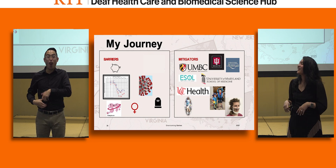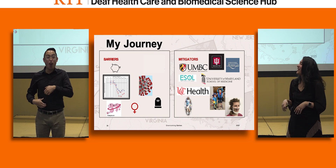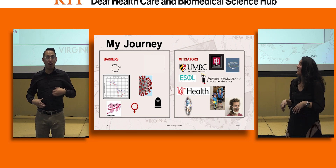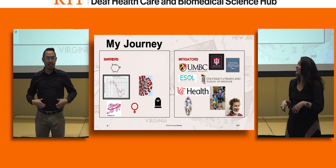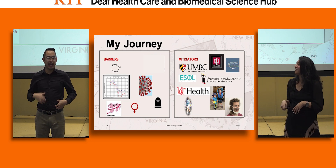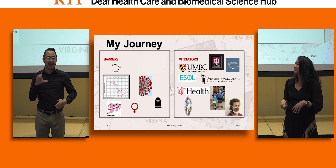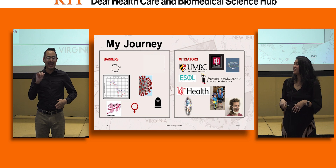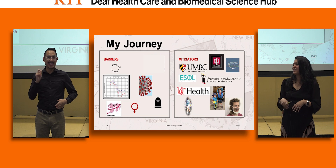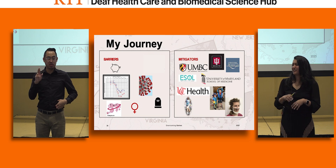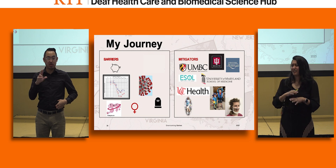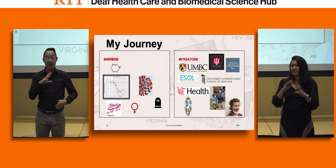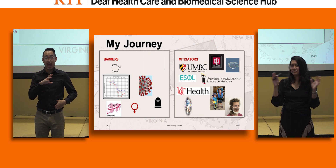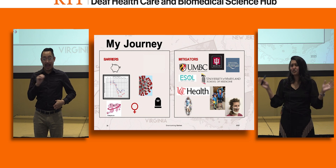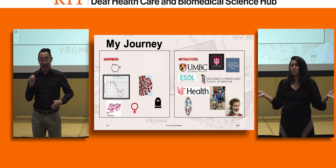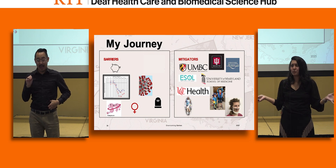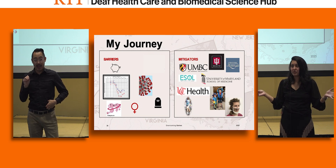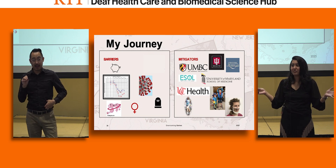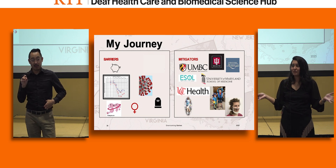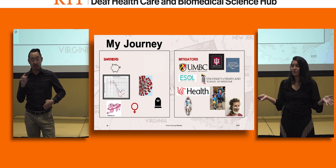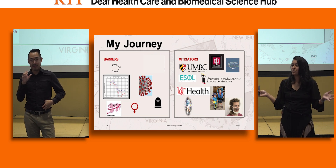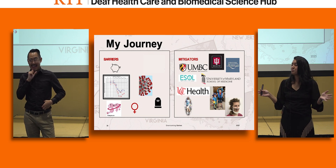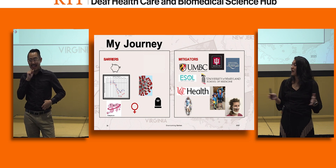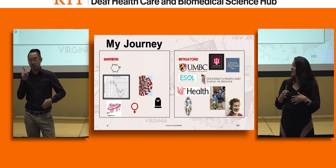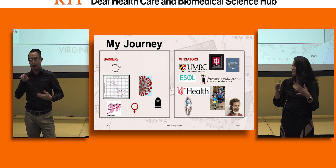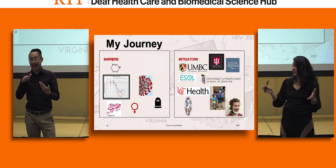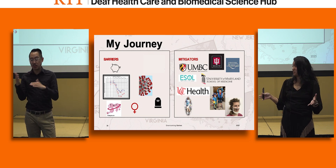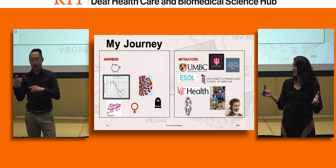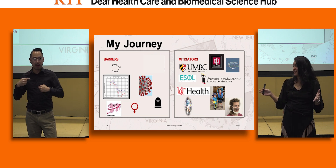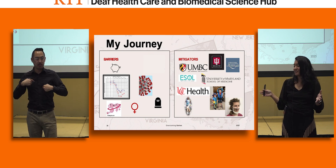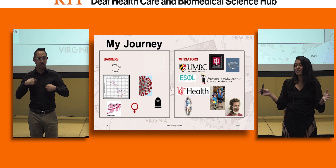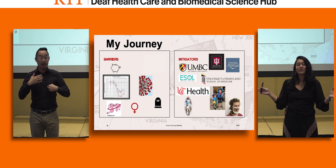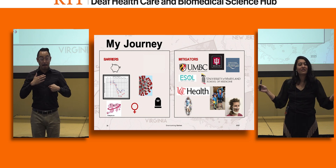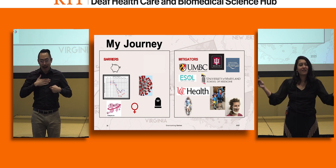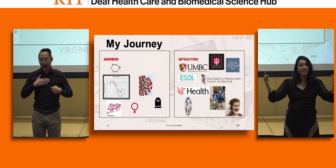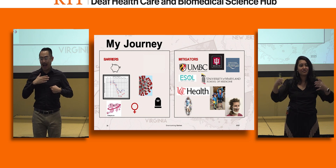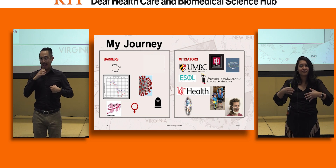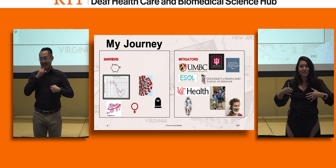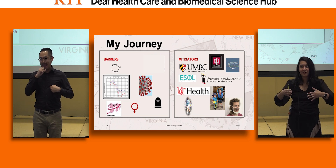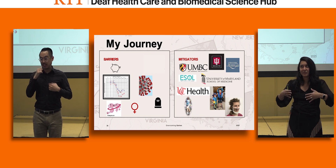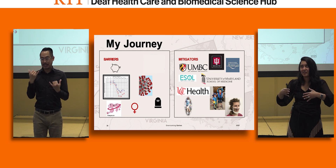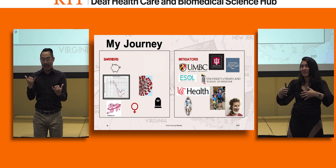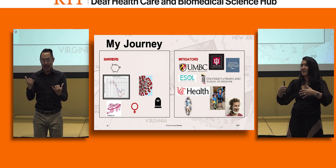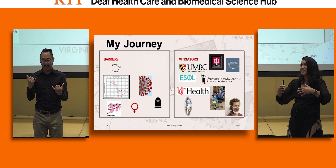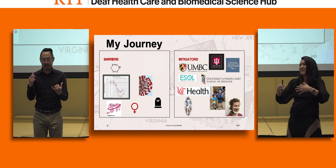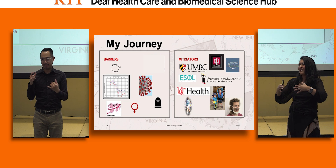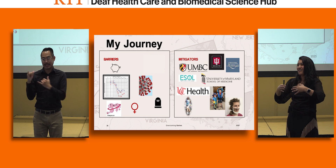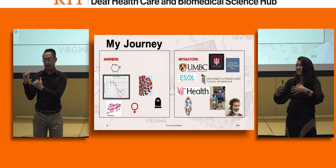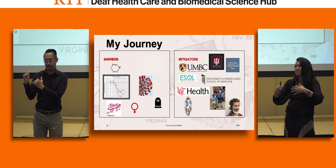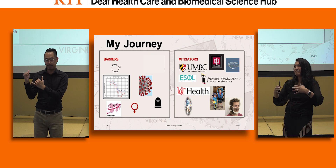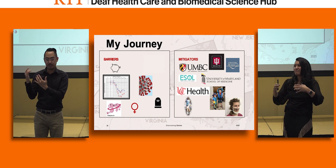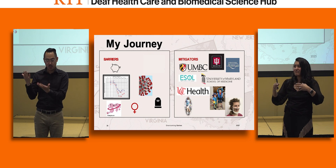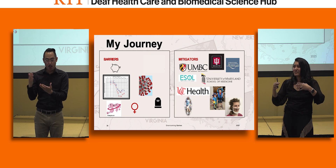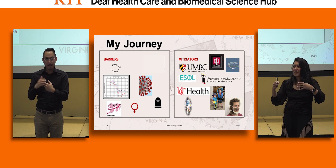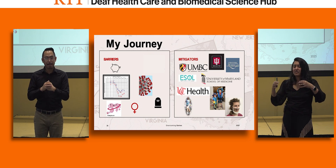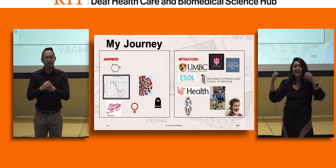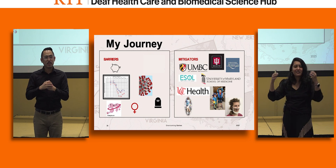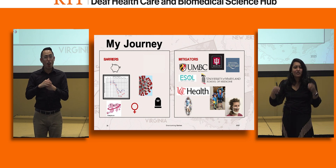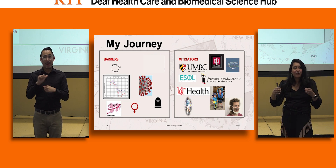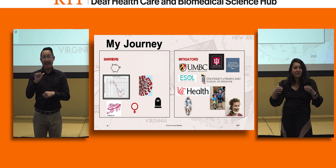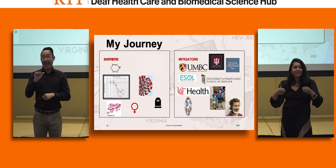And it kind of tore through my family. You know, in an Asian family, that nuclear family